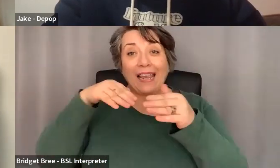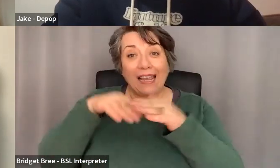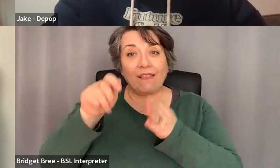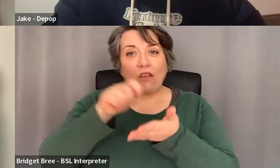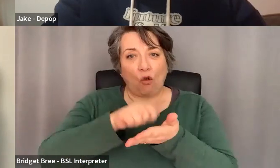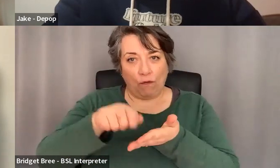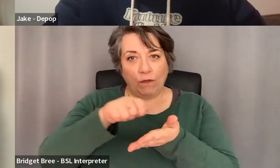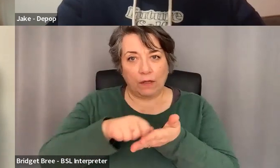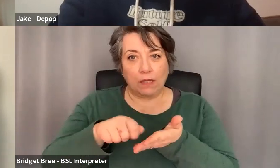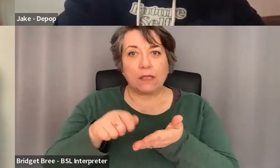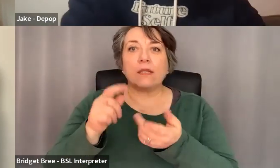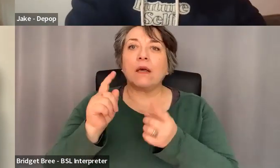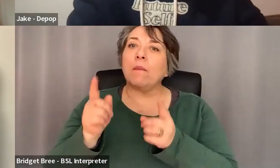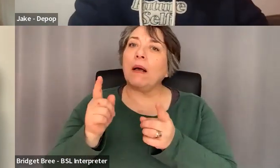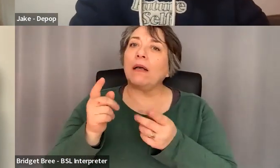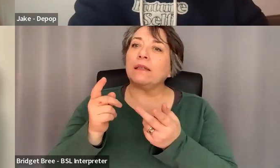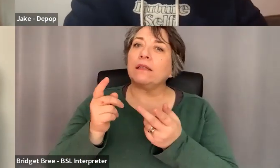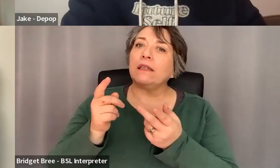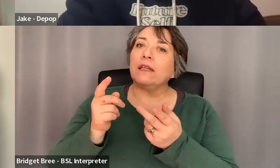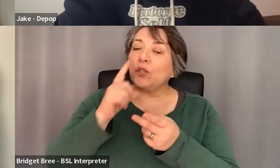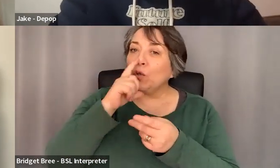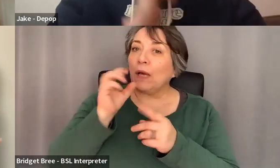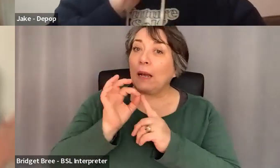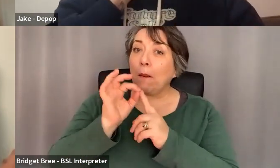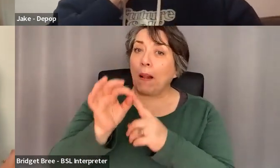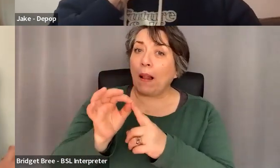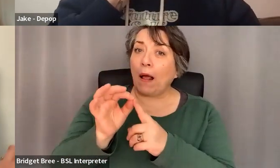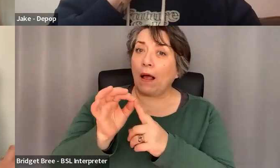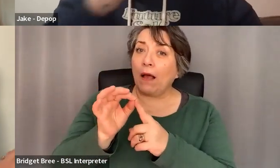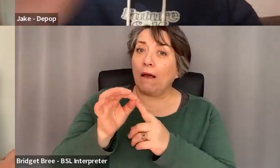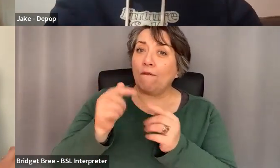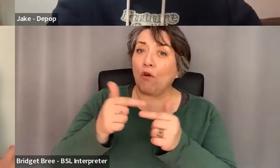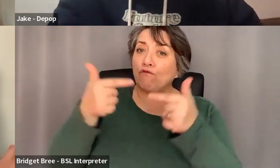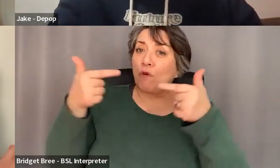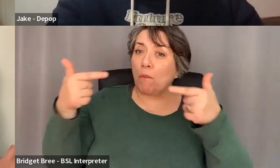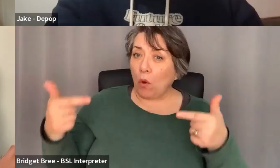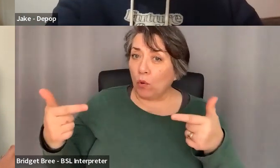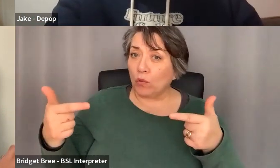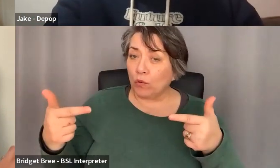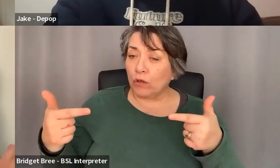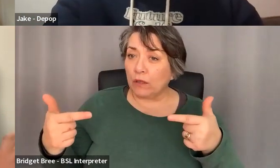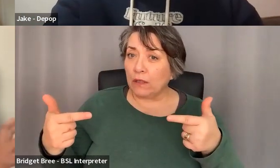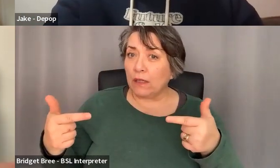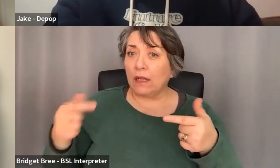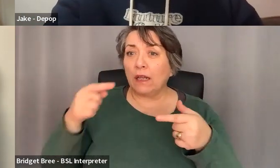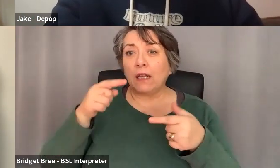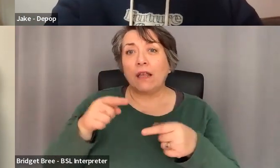But there is the option to apply for a more reboot option, whereby you'd then only be in perhaps once a quarter versus.